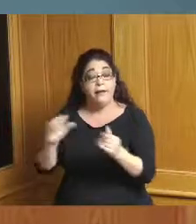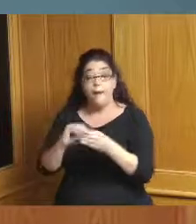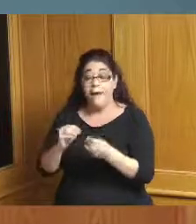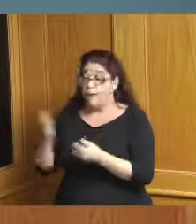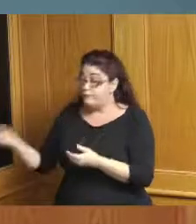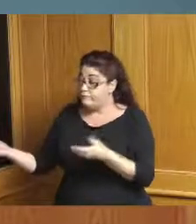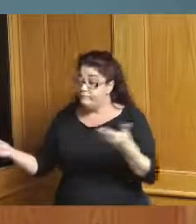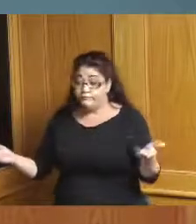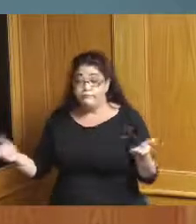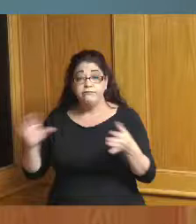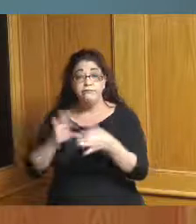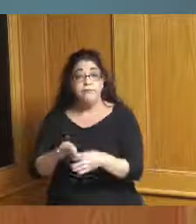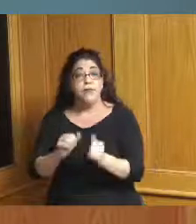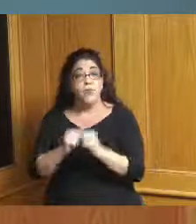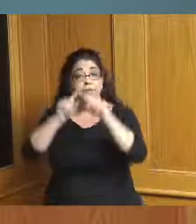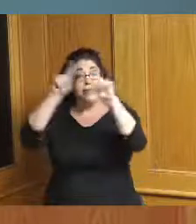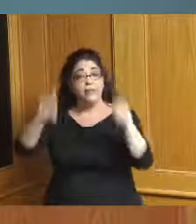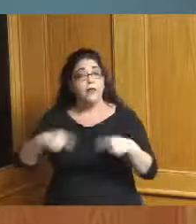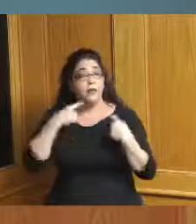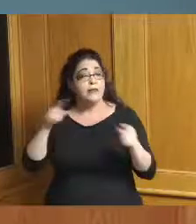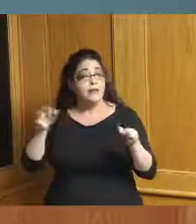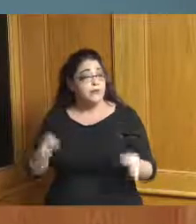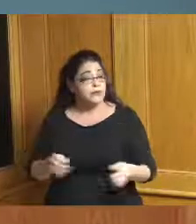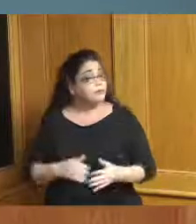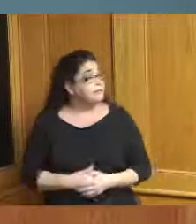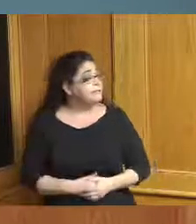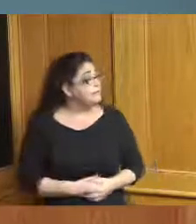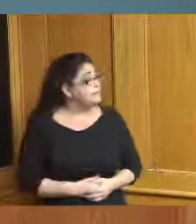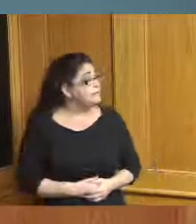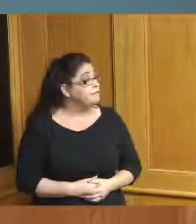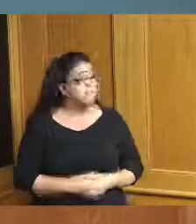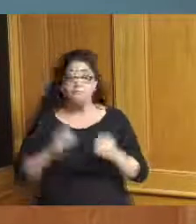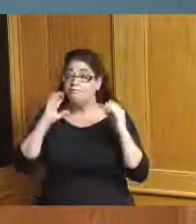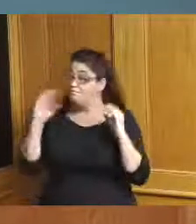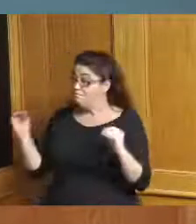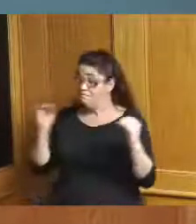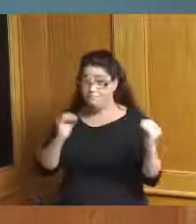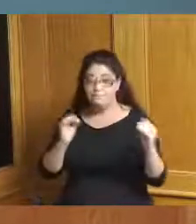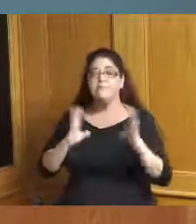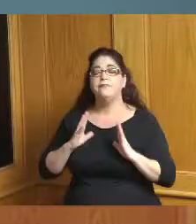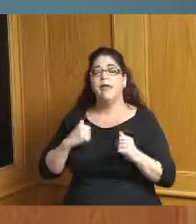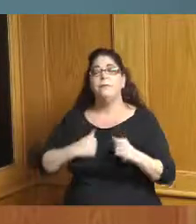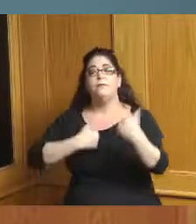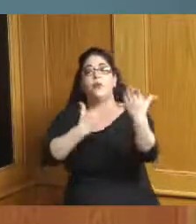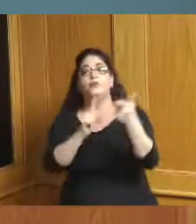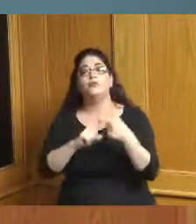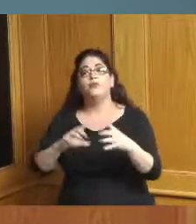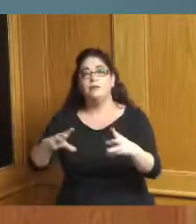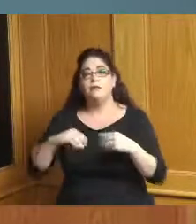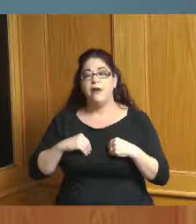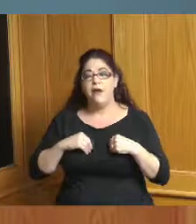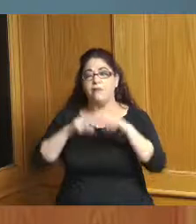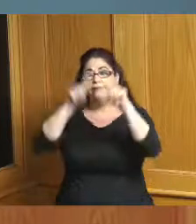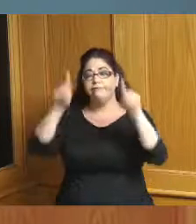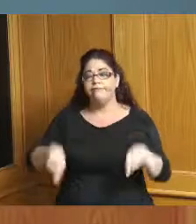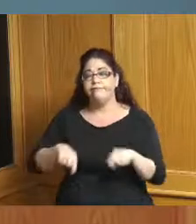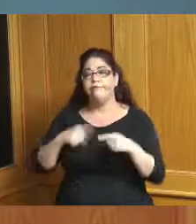as relates to the resolution hearing none I make a motion to adopt the resolution appointing one